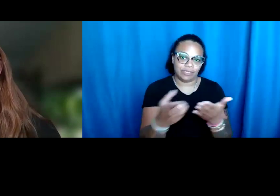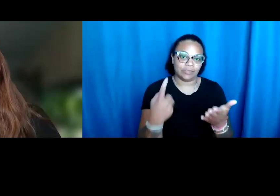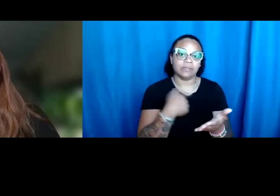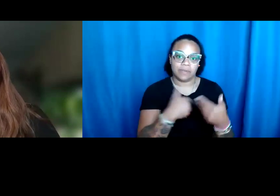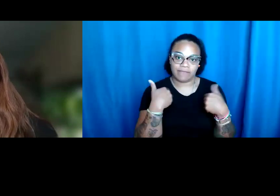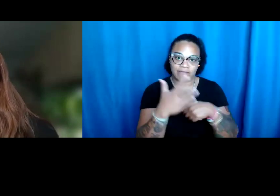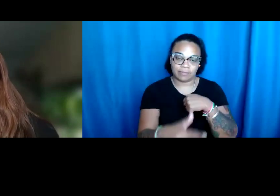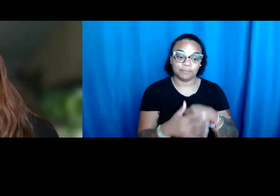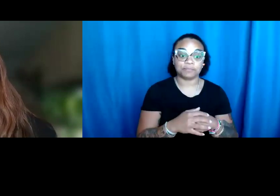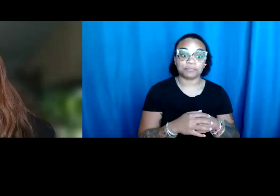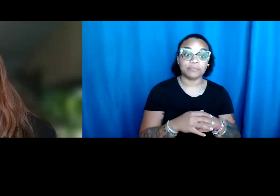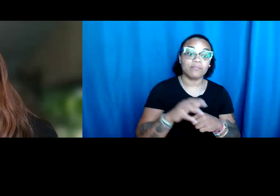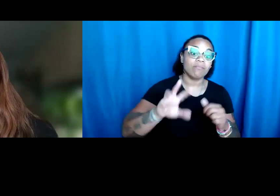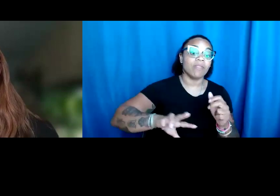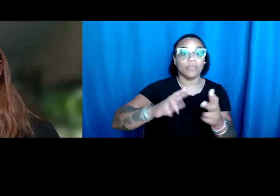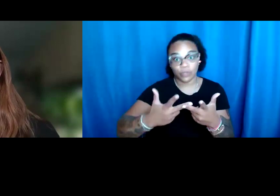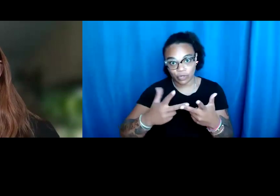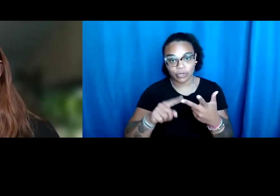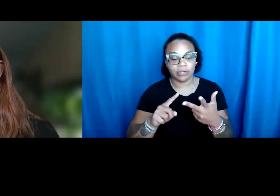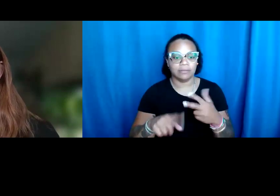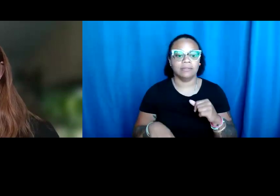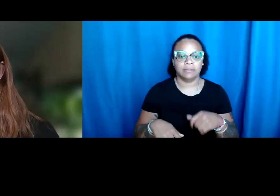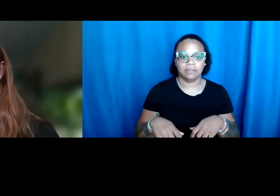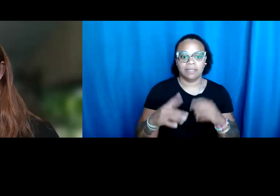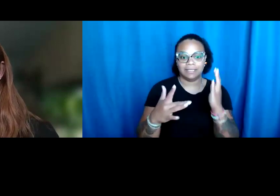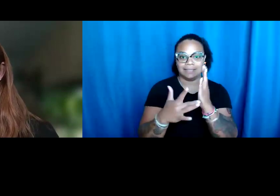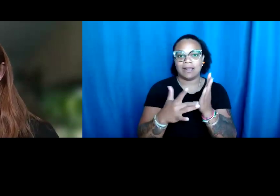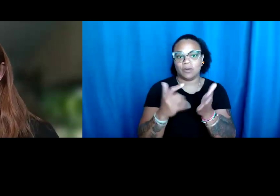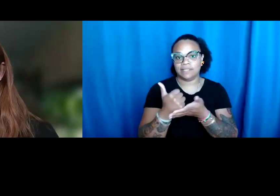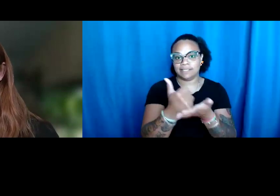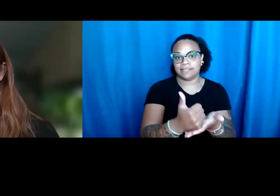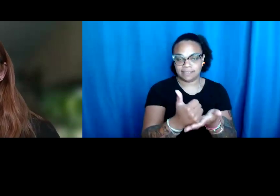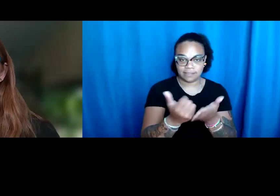The third prong to the program is a technical assistance offering.